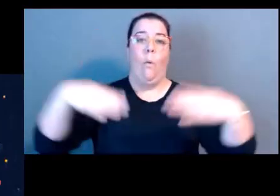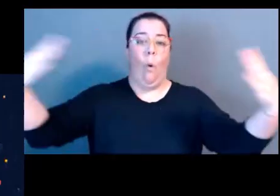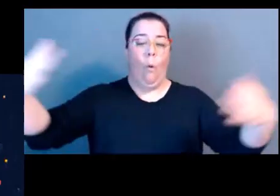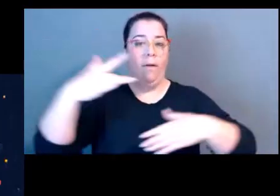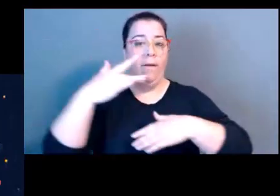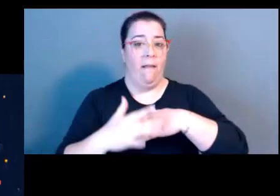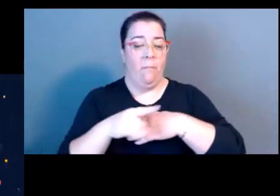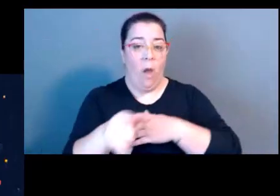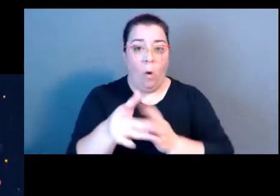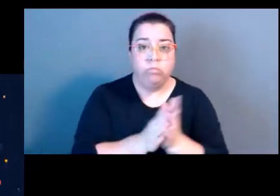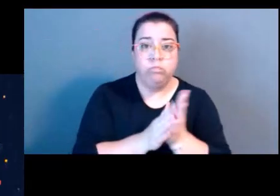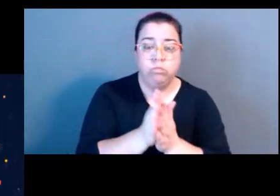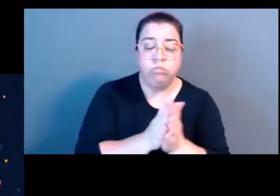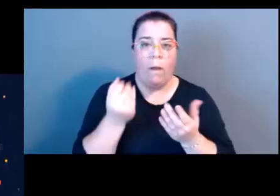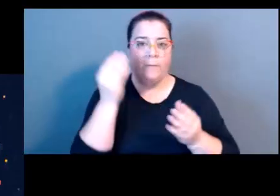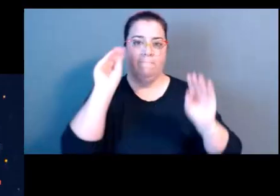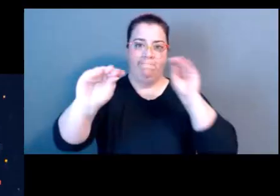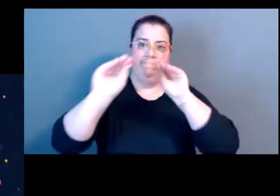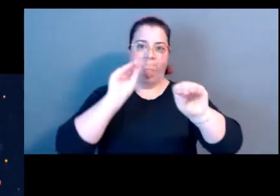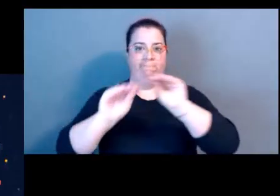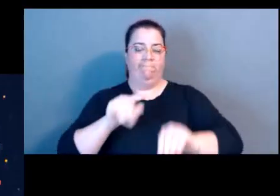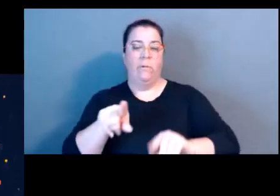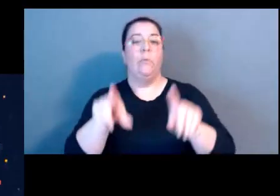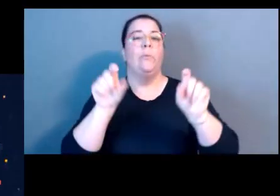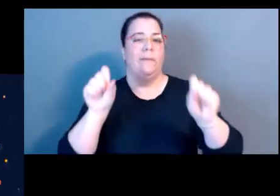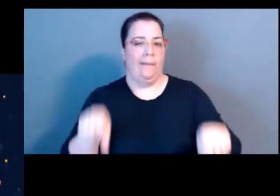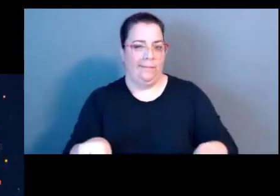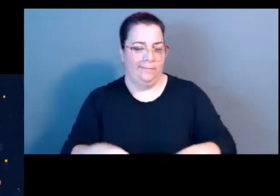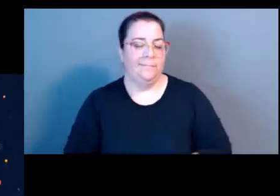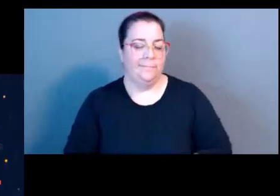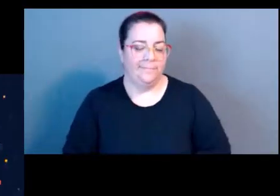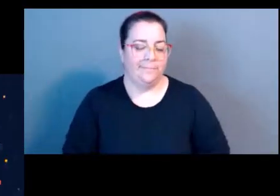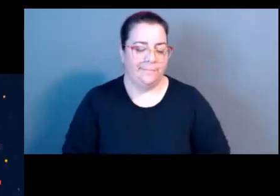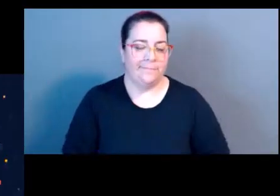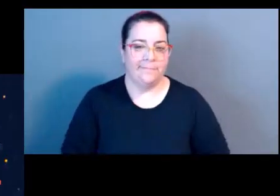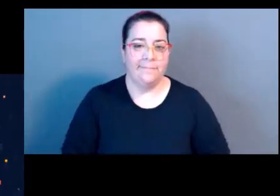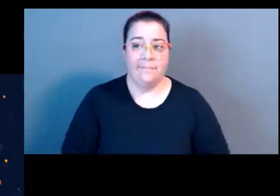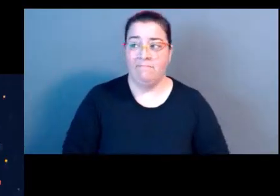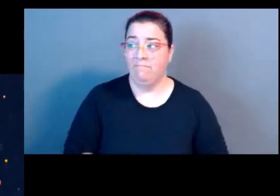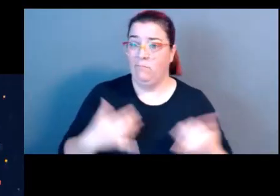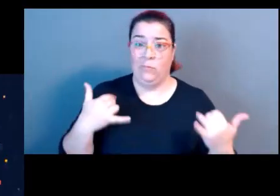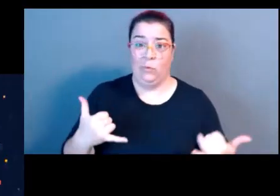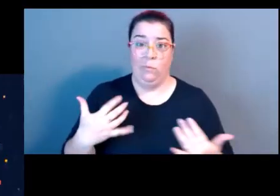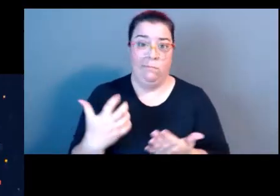you can start working on your next application as early as today, ahead of